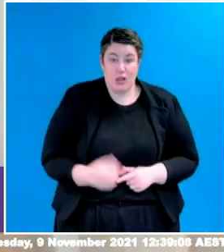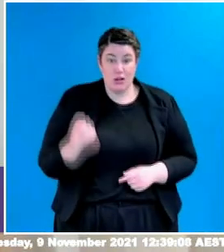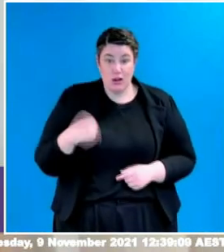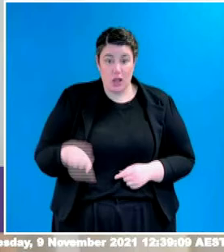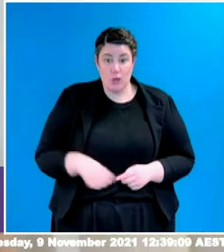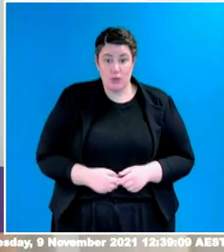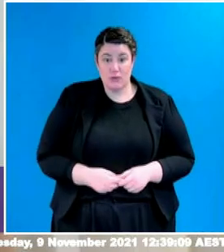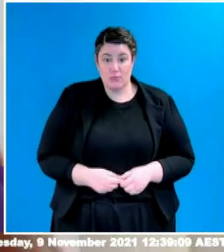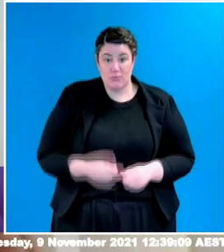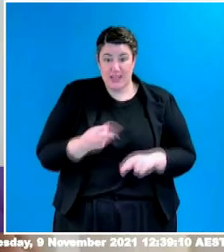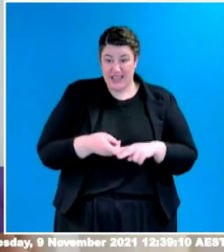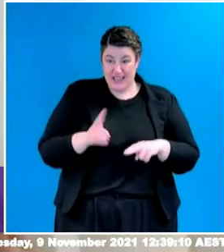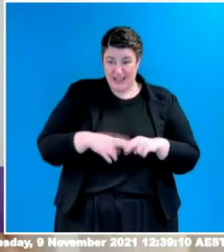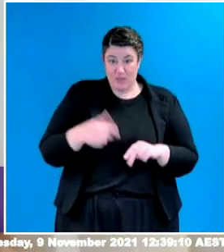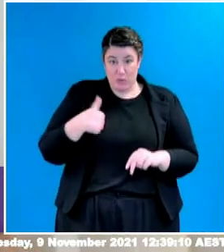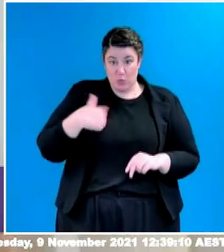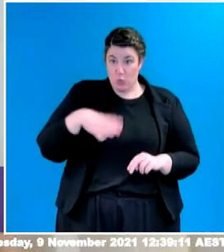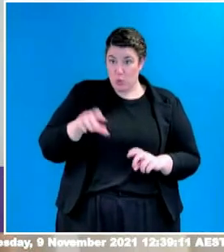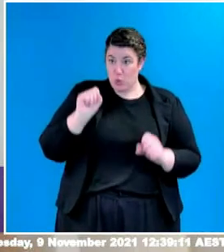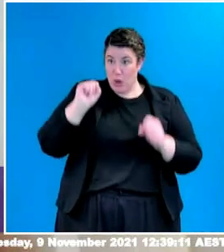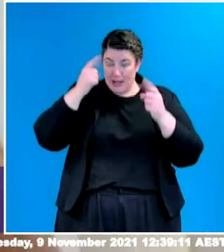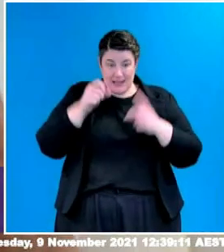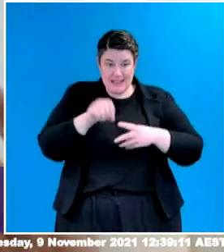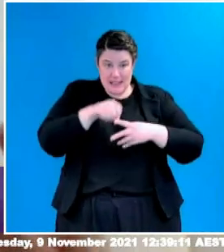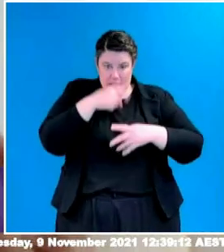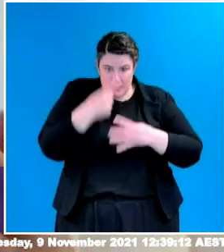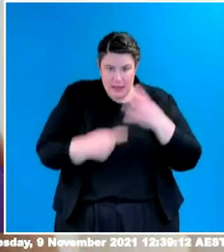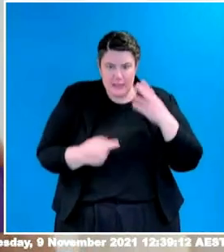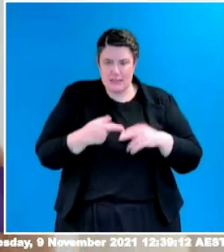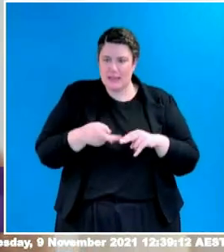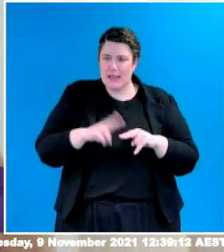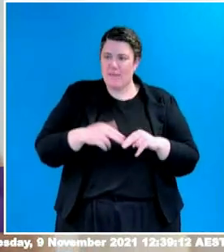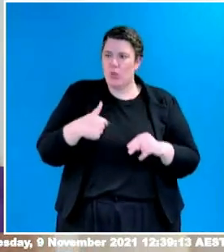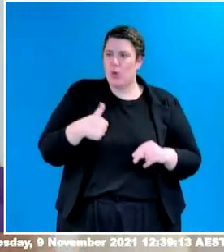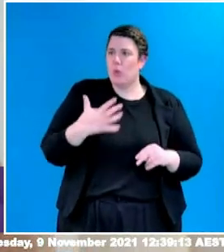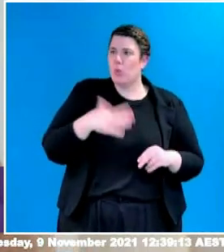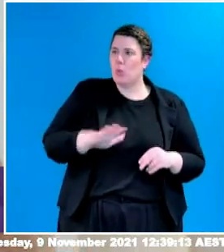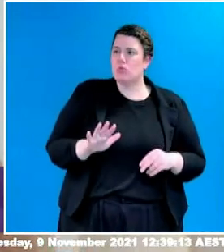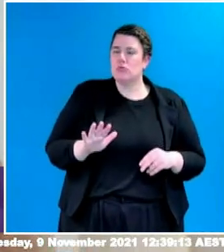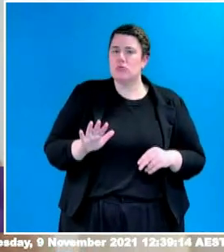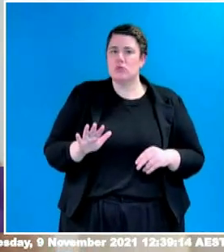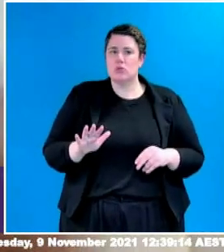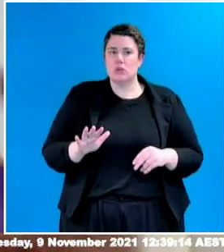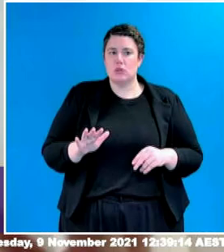If we want to understand disability, if we want to have that presence in the